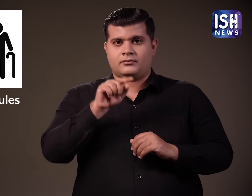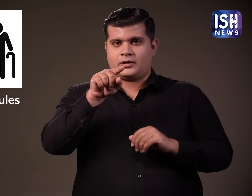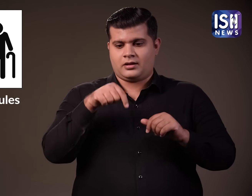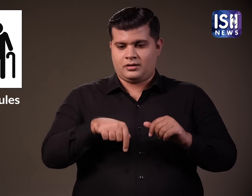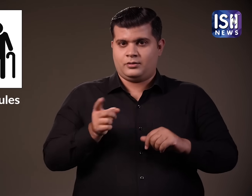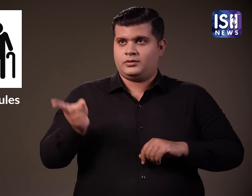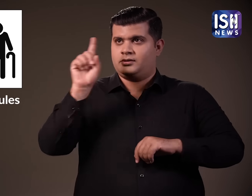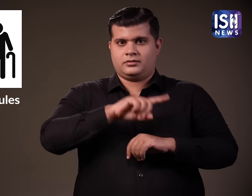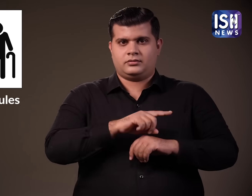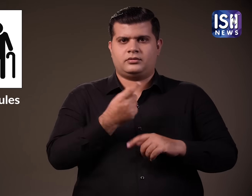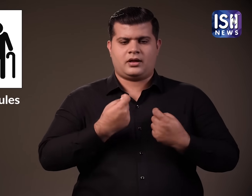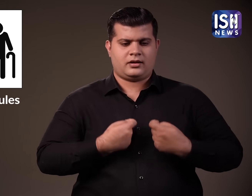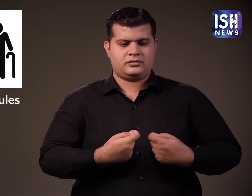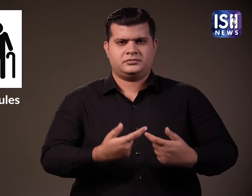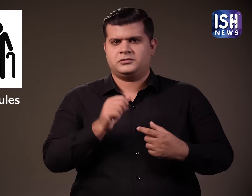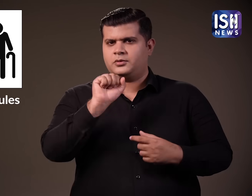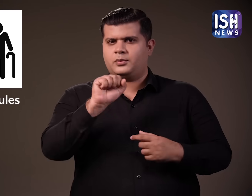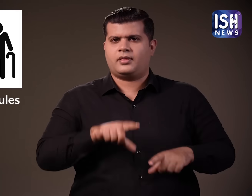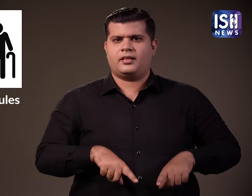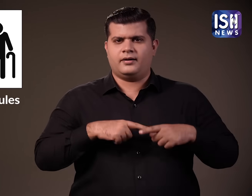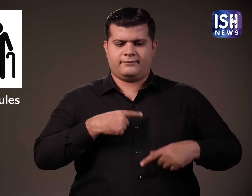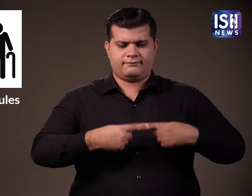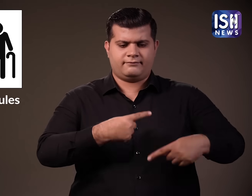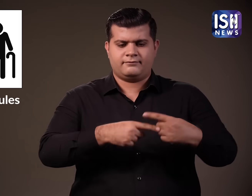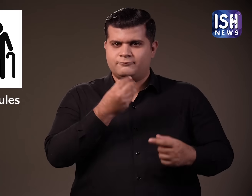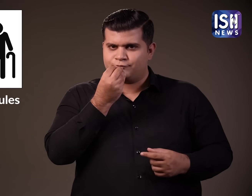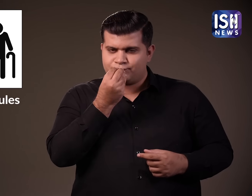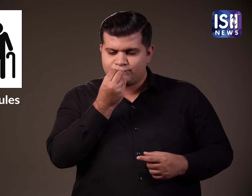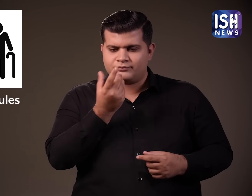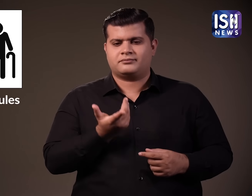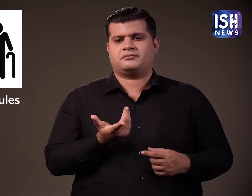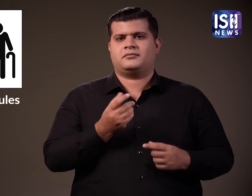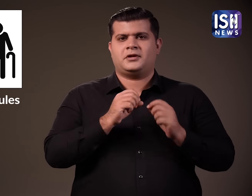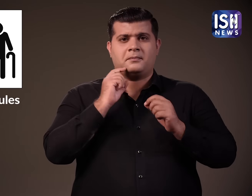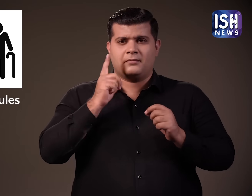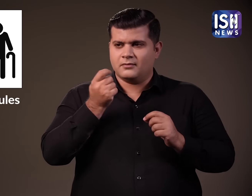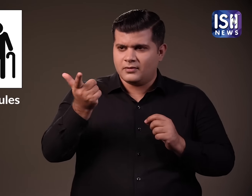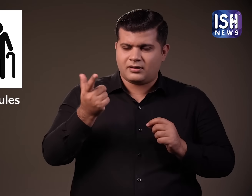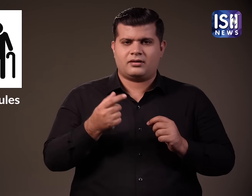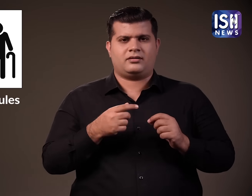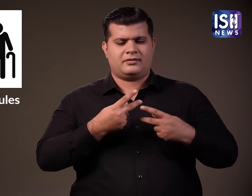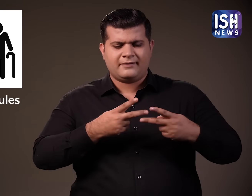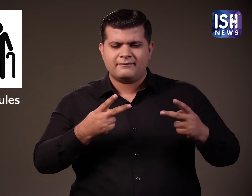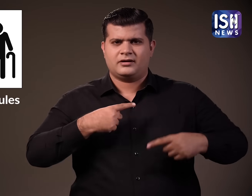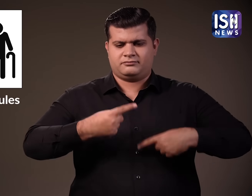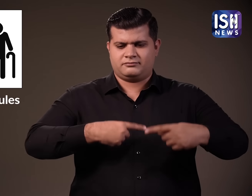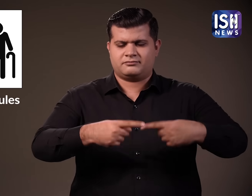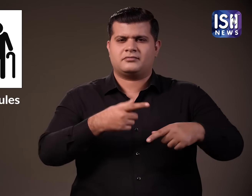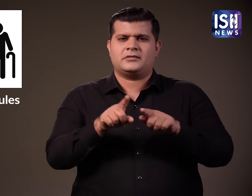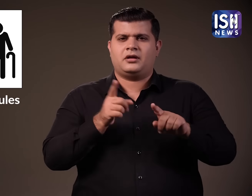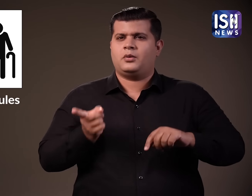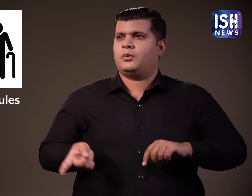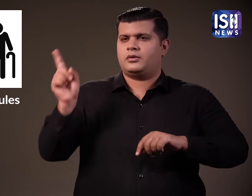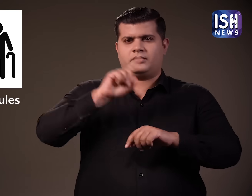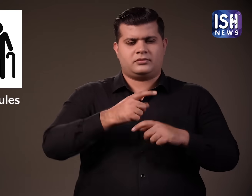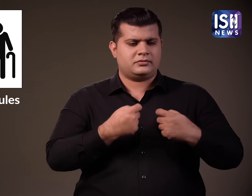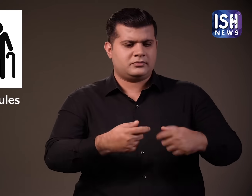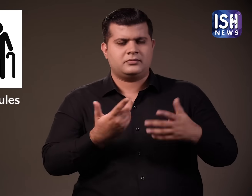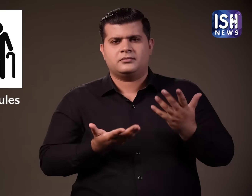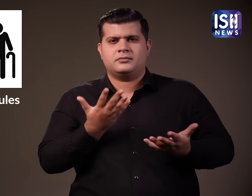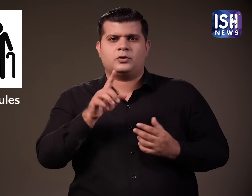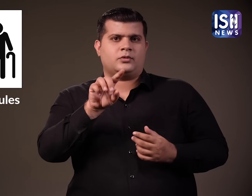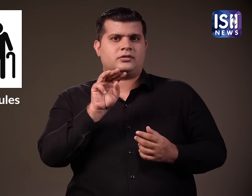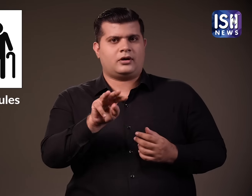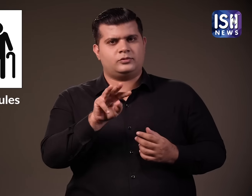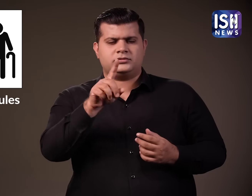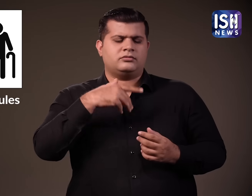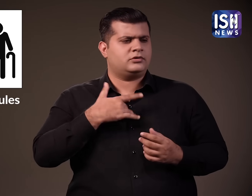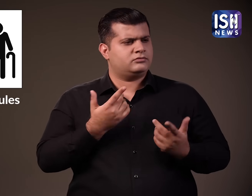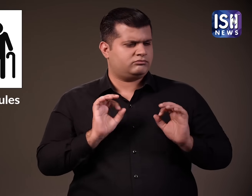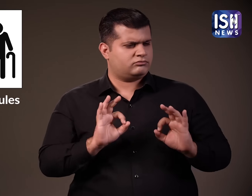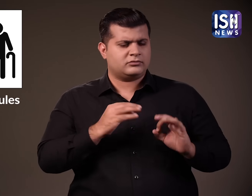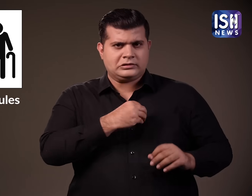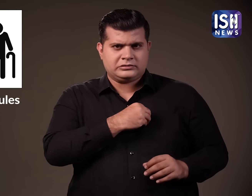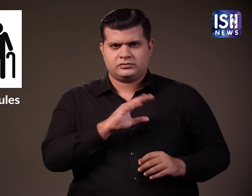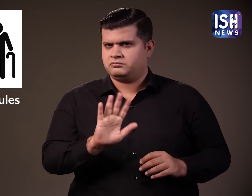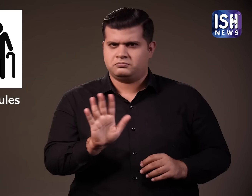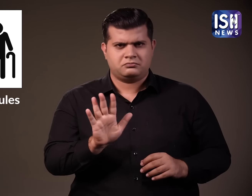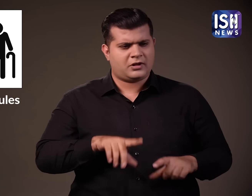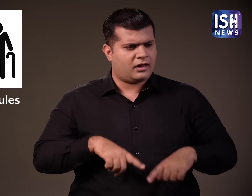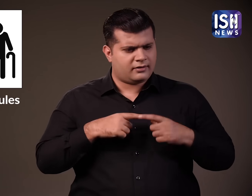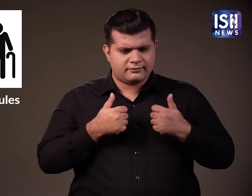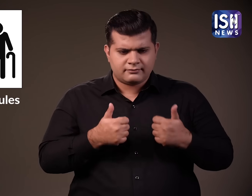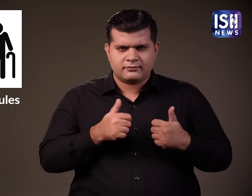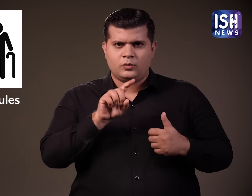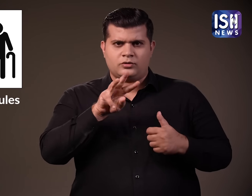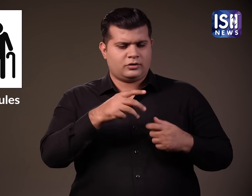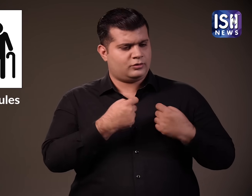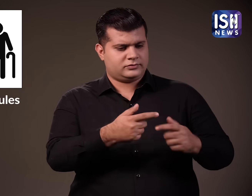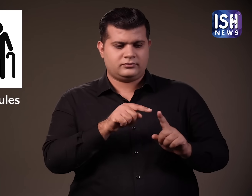For a satisfactory lifestyle, you might spend around ₹1,000 a day for daily life routine expenses like food, basic needs etc.